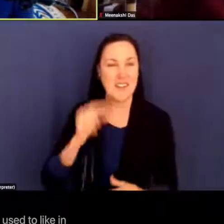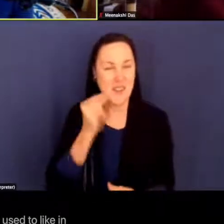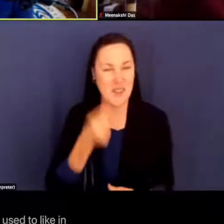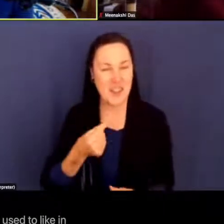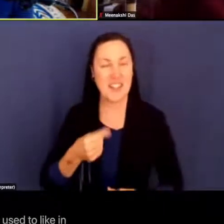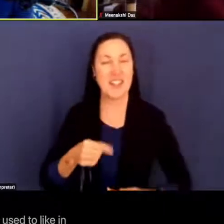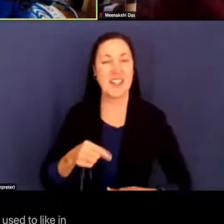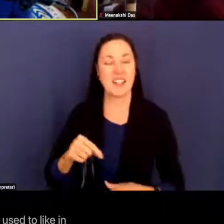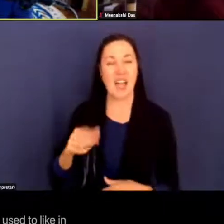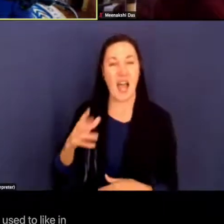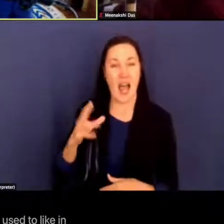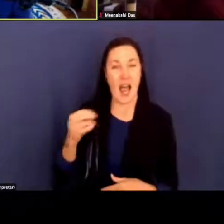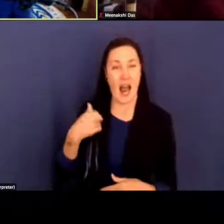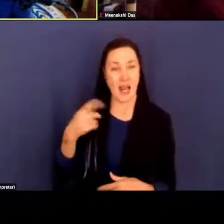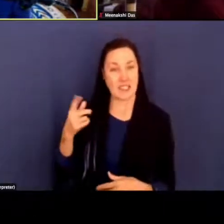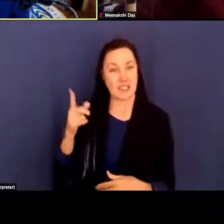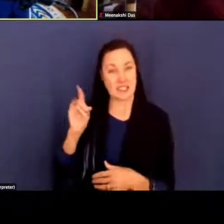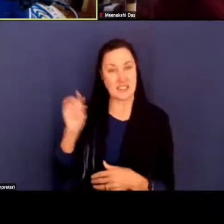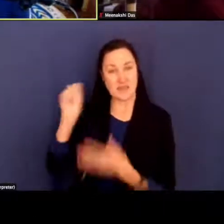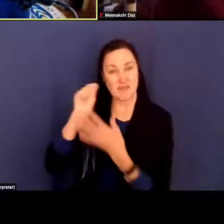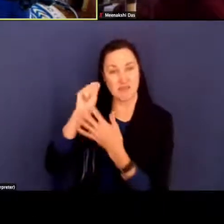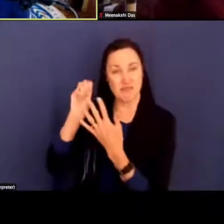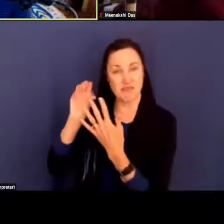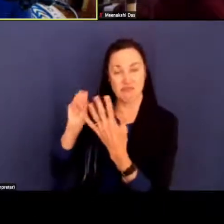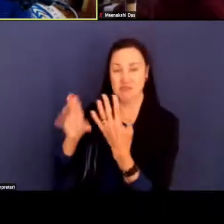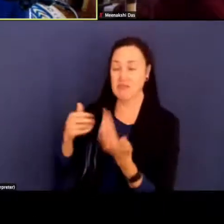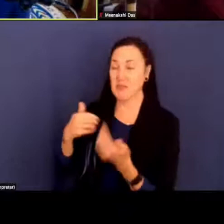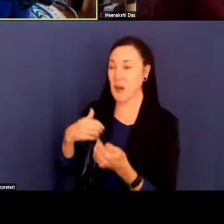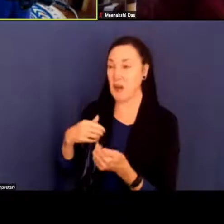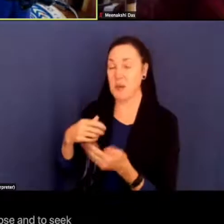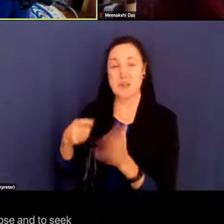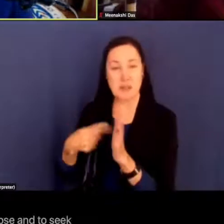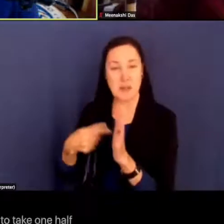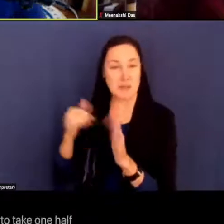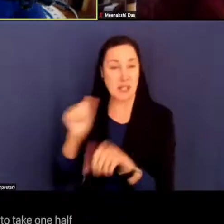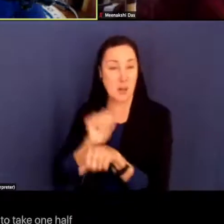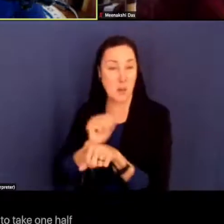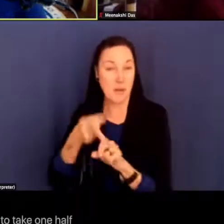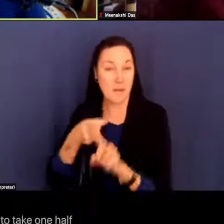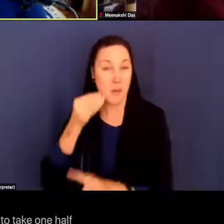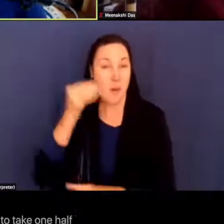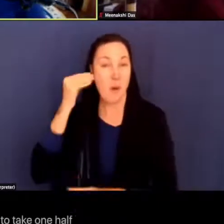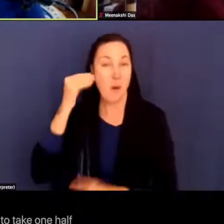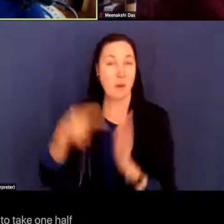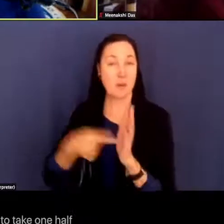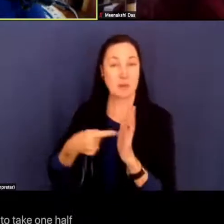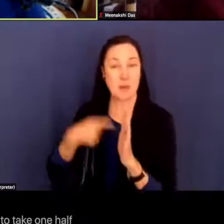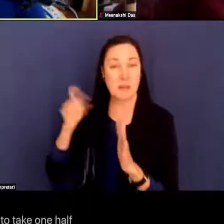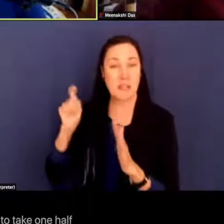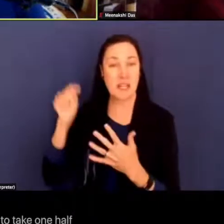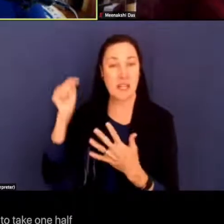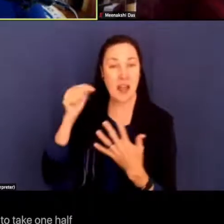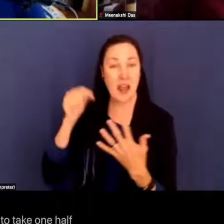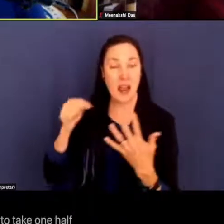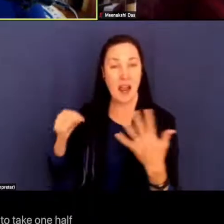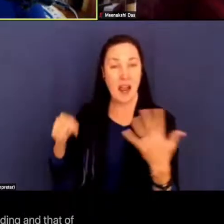if I telework? They were very understanding and that of that required me disclosing. It was just